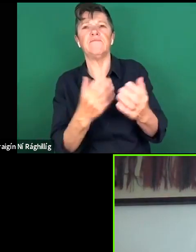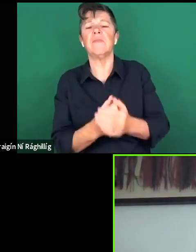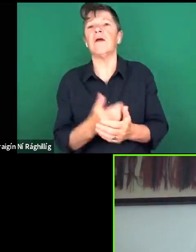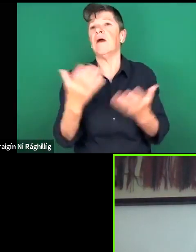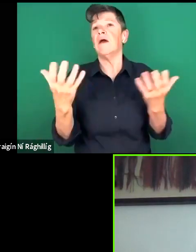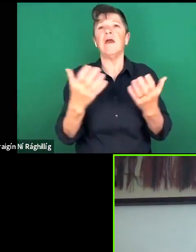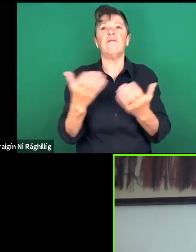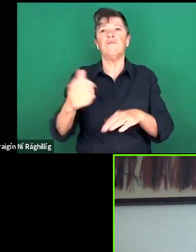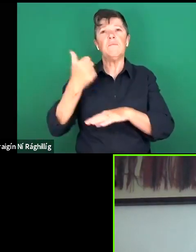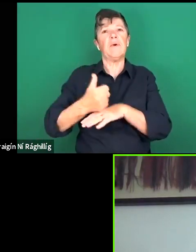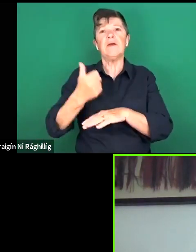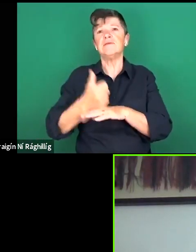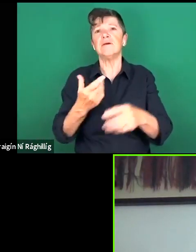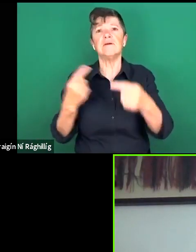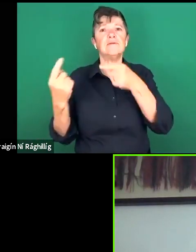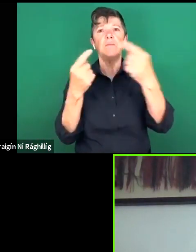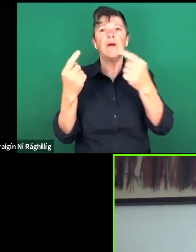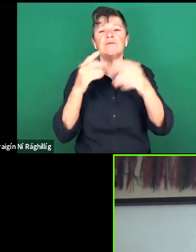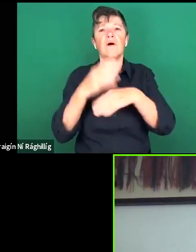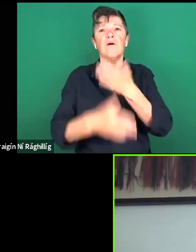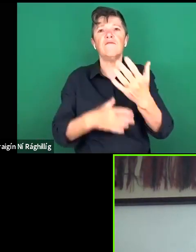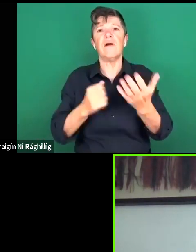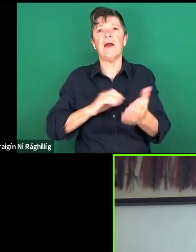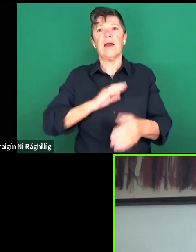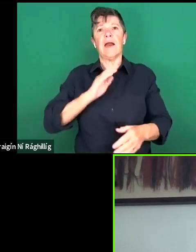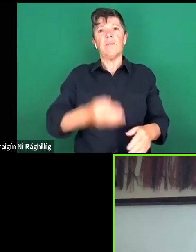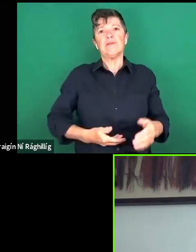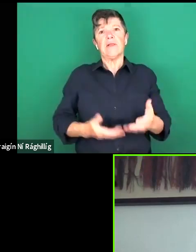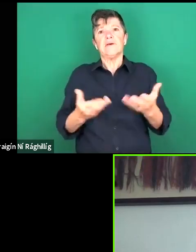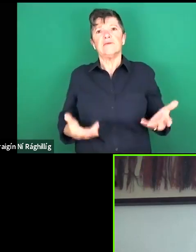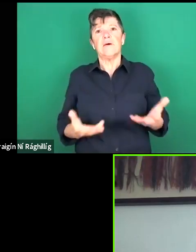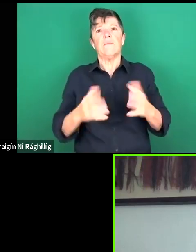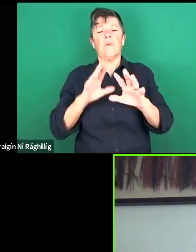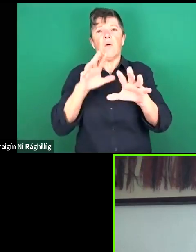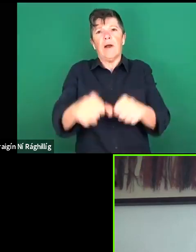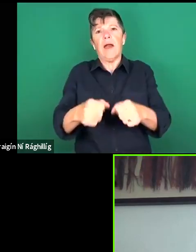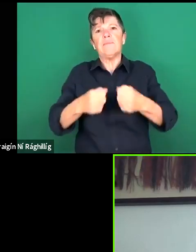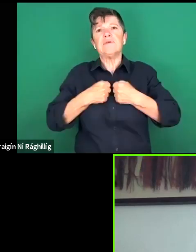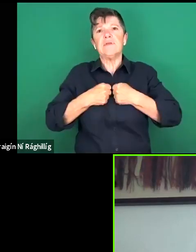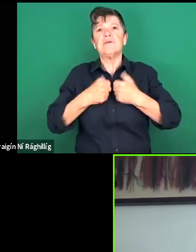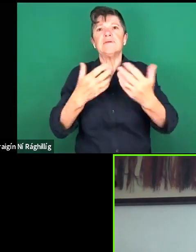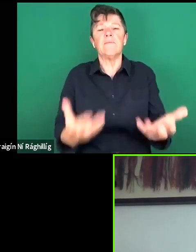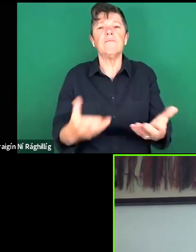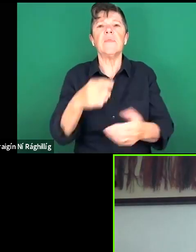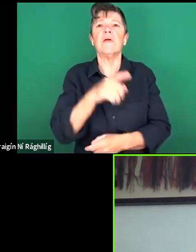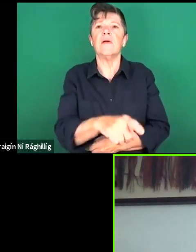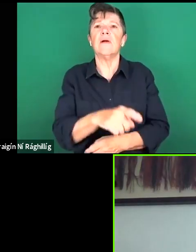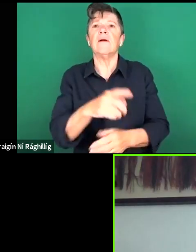Okay thank you. This is a question it's